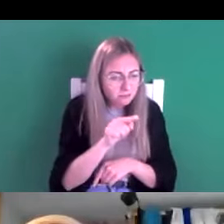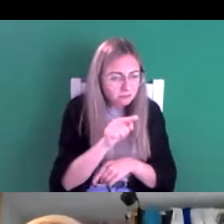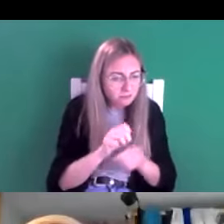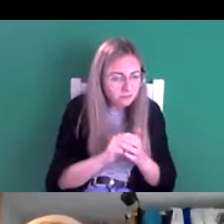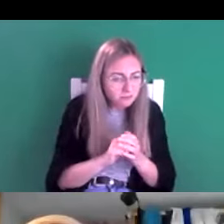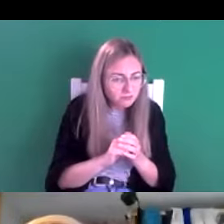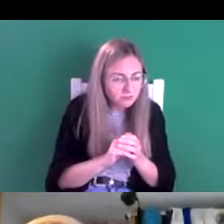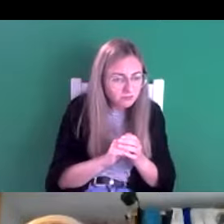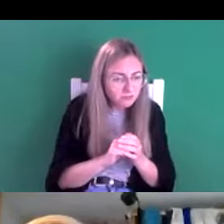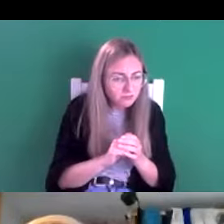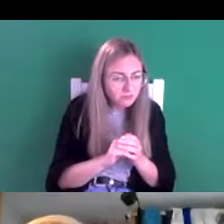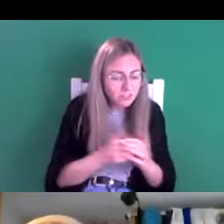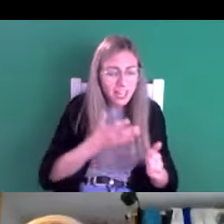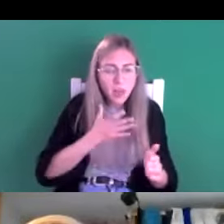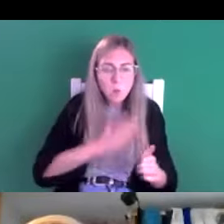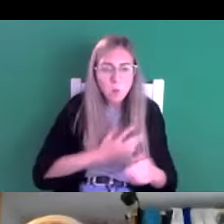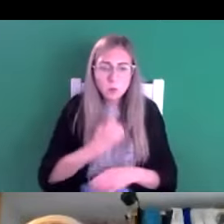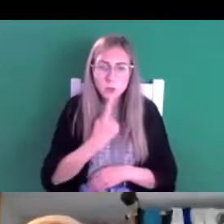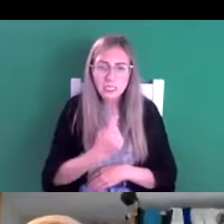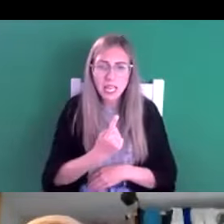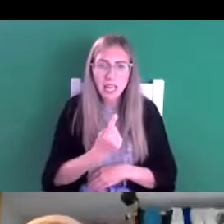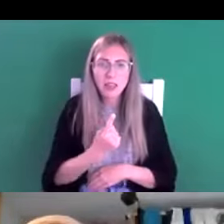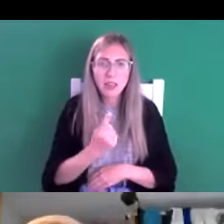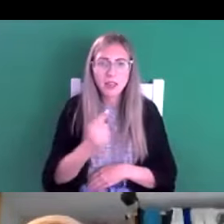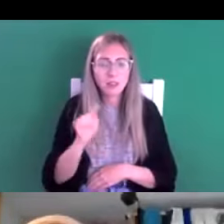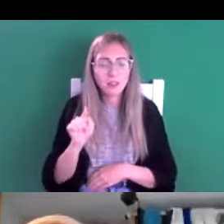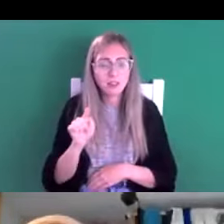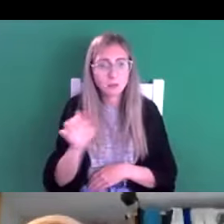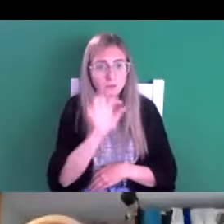i just want to say does that answer your question hayley